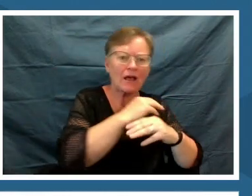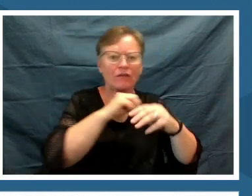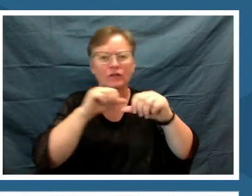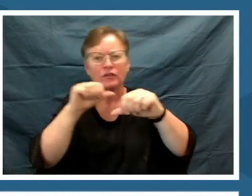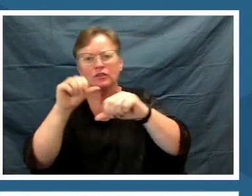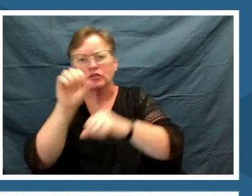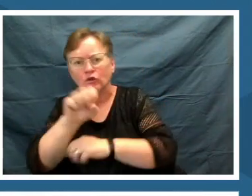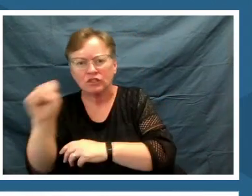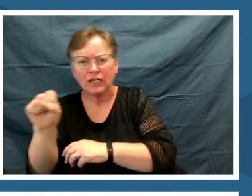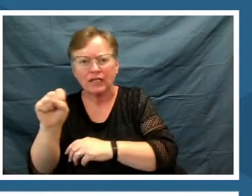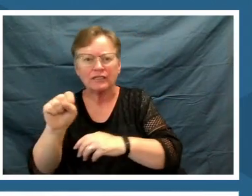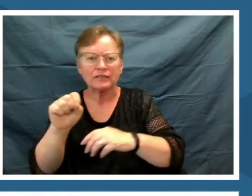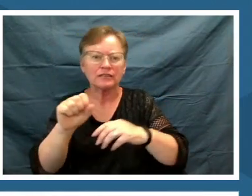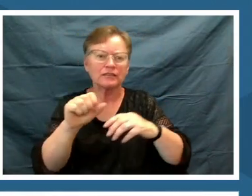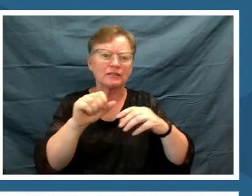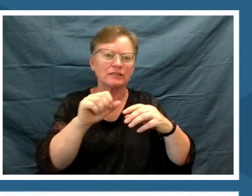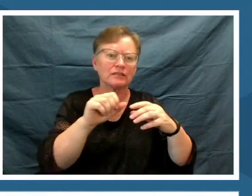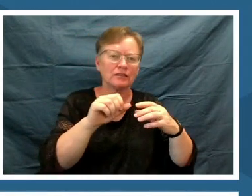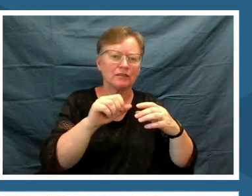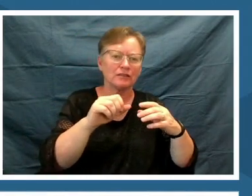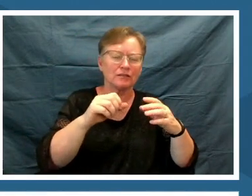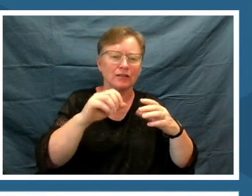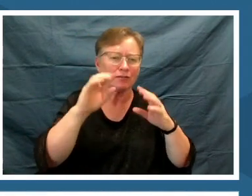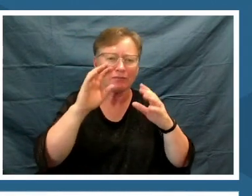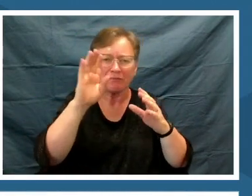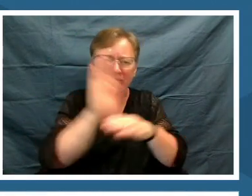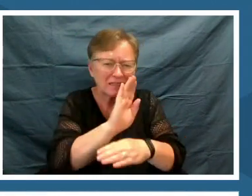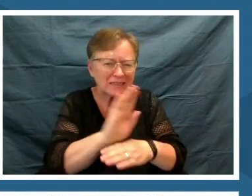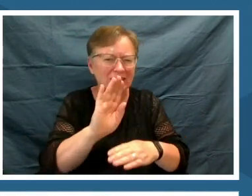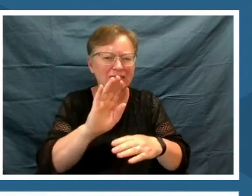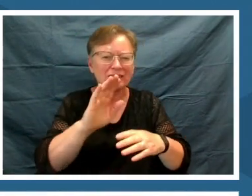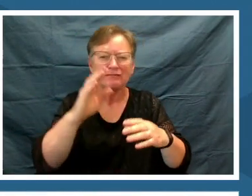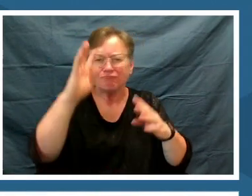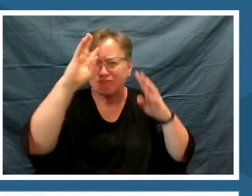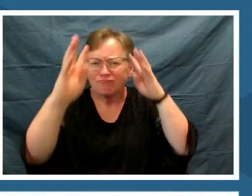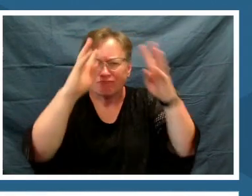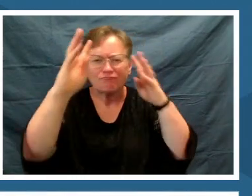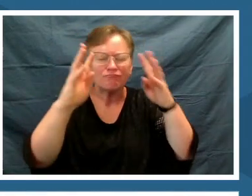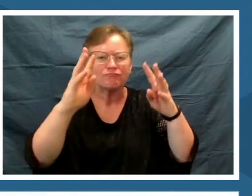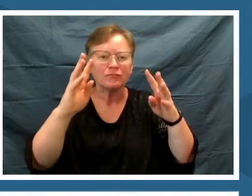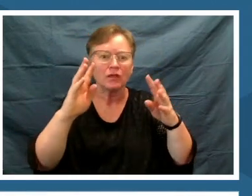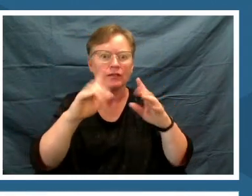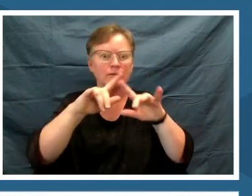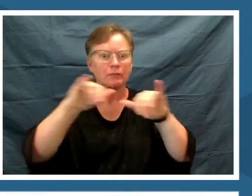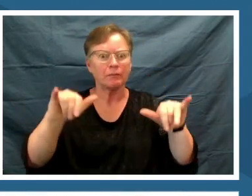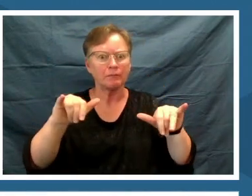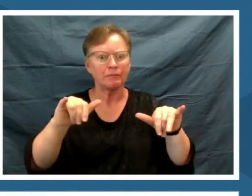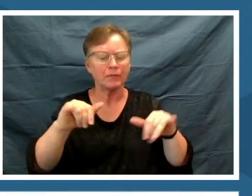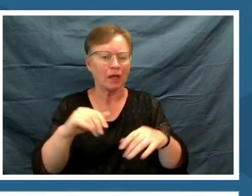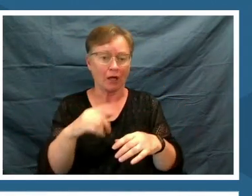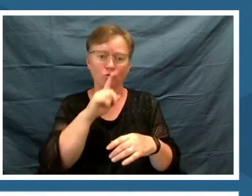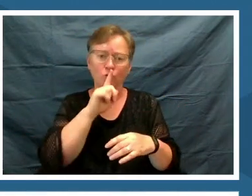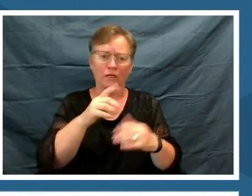um and entrepreneurial skills all at once and they don't know when they're using them